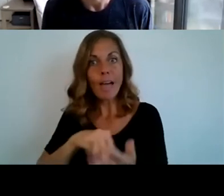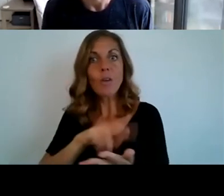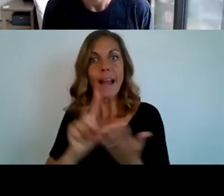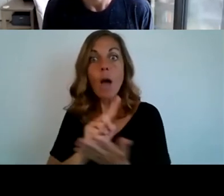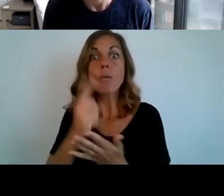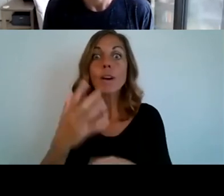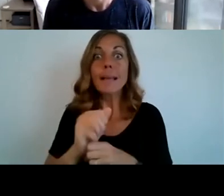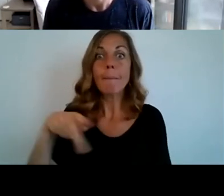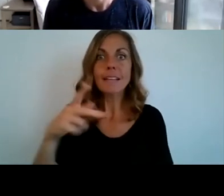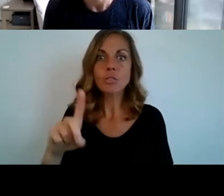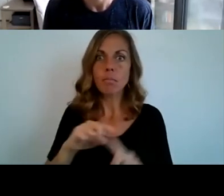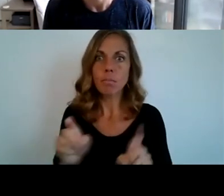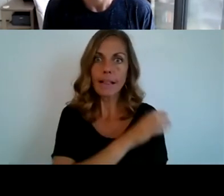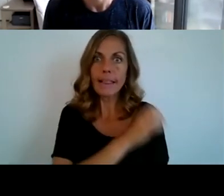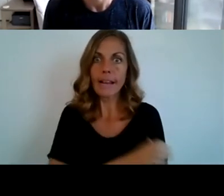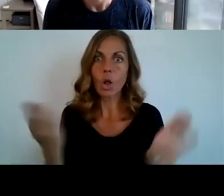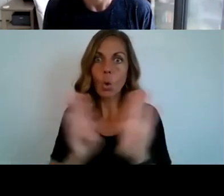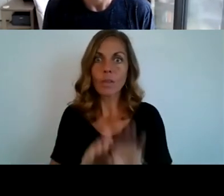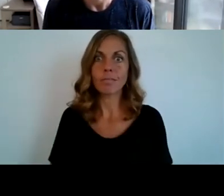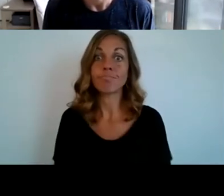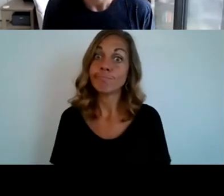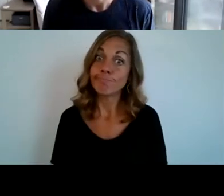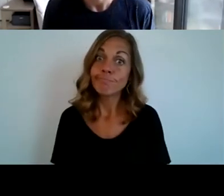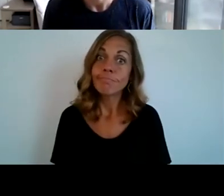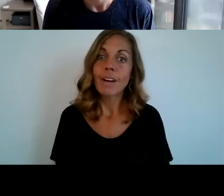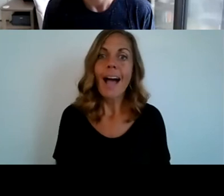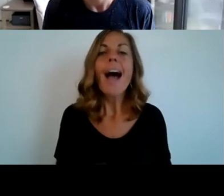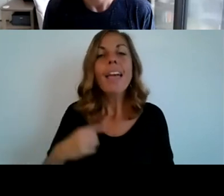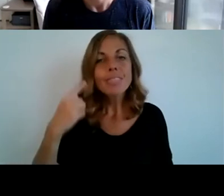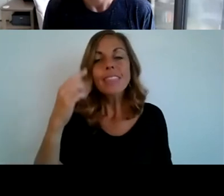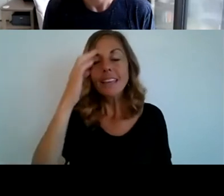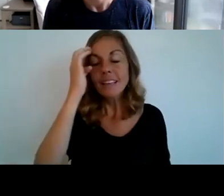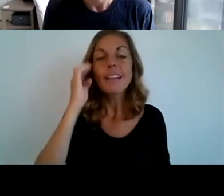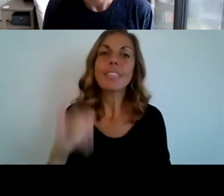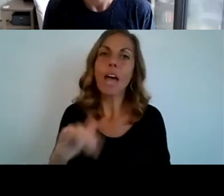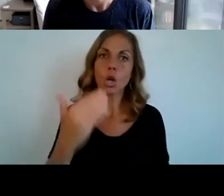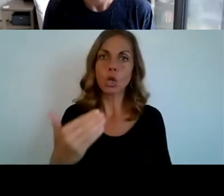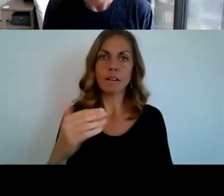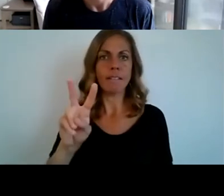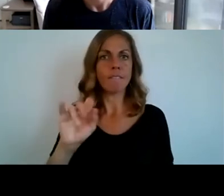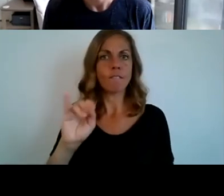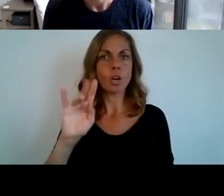clinics are closed. And that's, again, where I think virtual reality steps in. You do VR